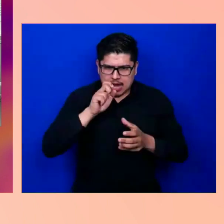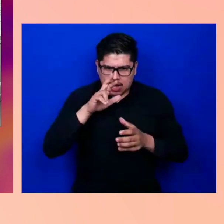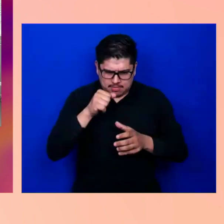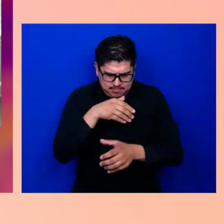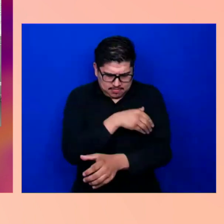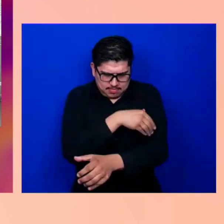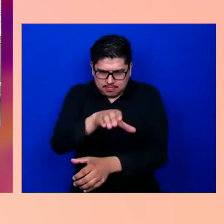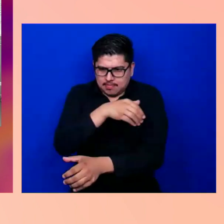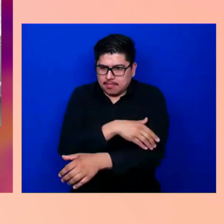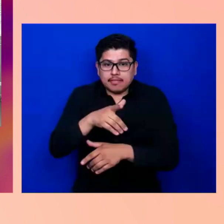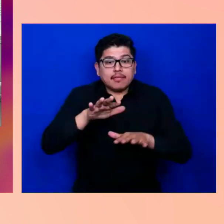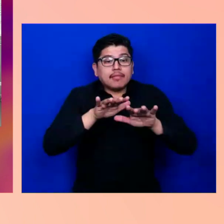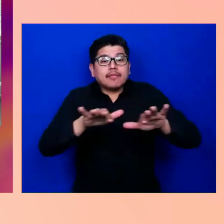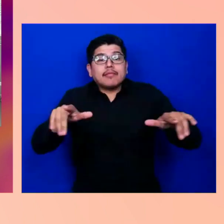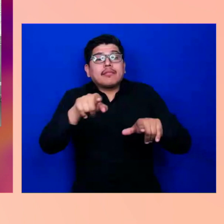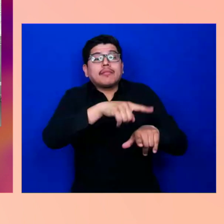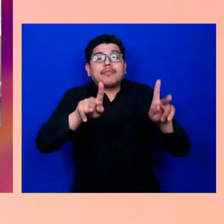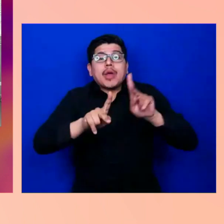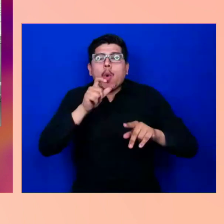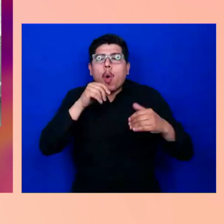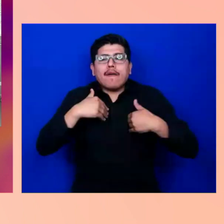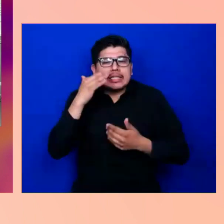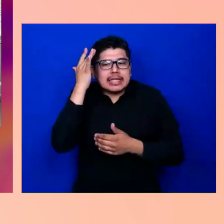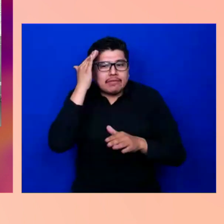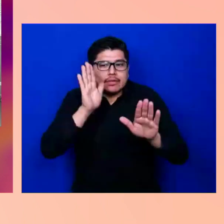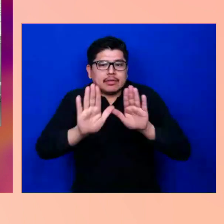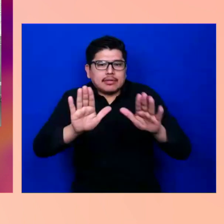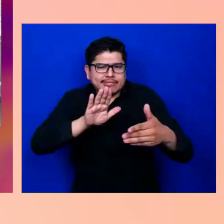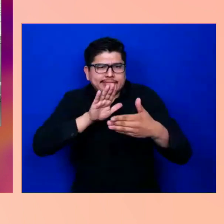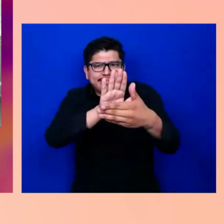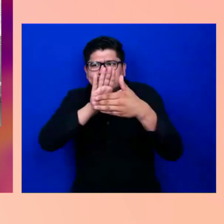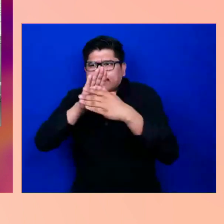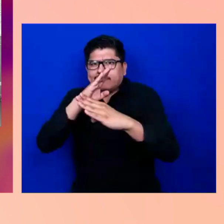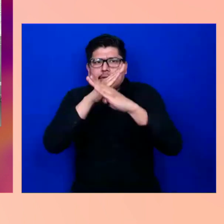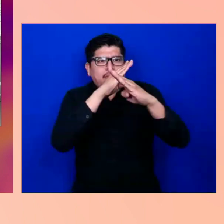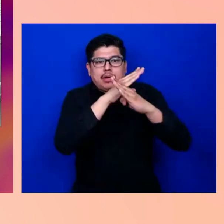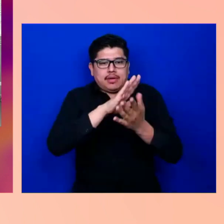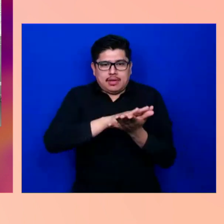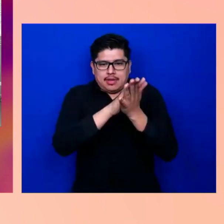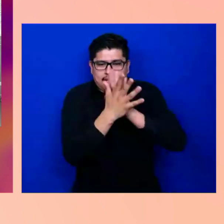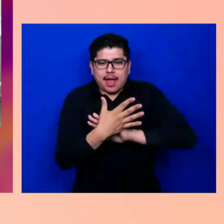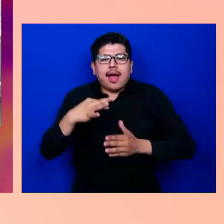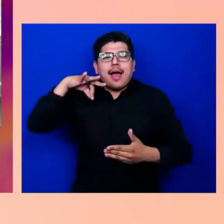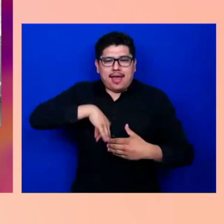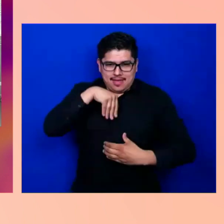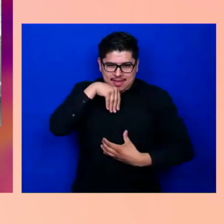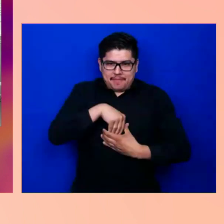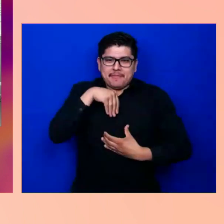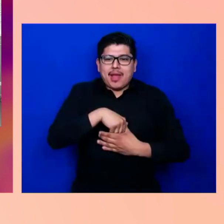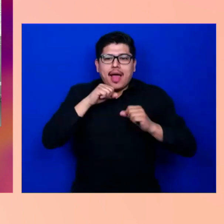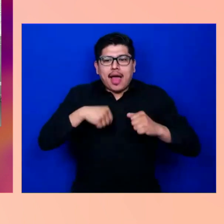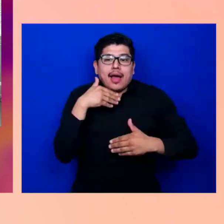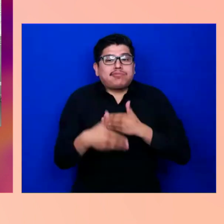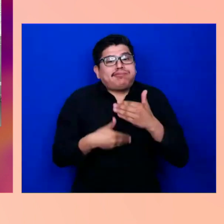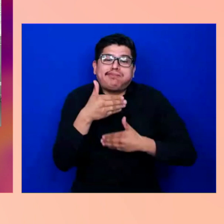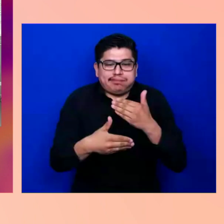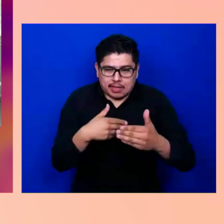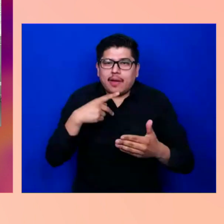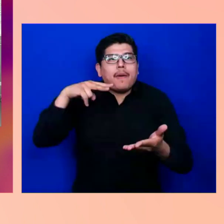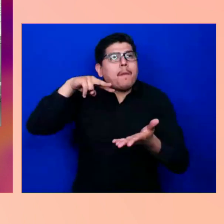autonomy over their role in society, to find meaning and purpose and to live with the independence that comes with income.